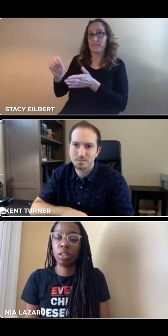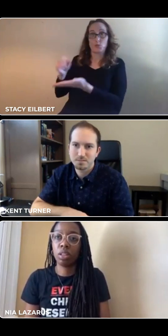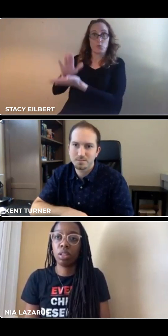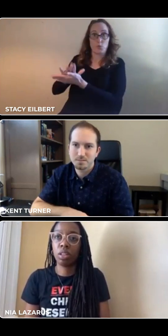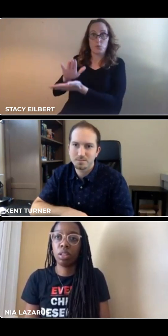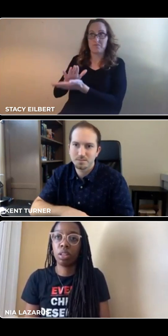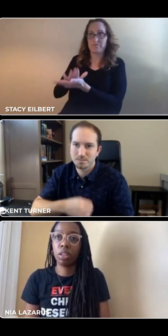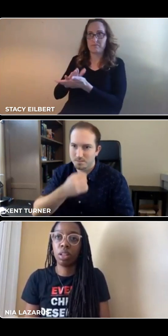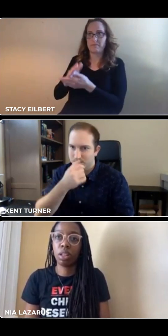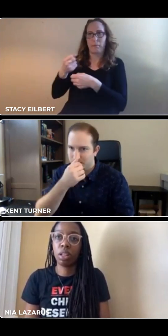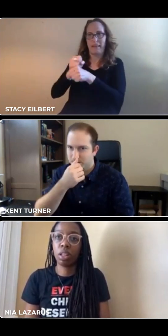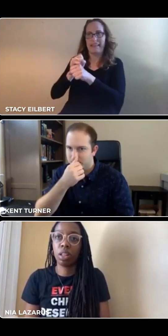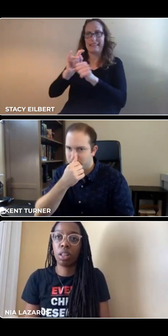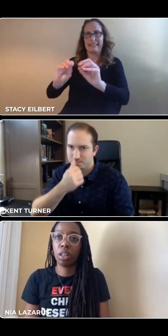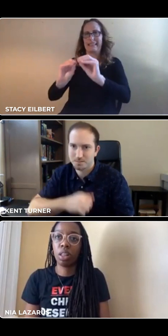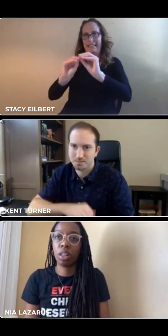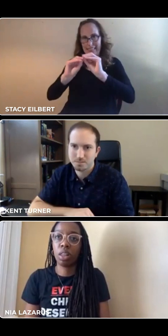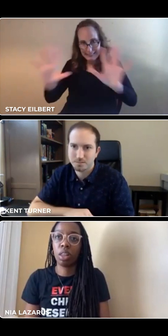This person's school has made it clear